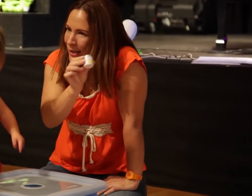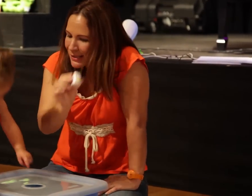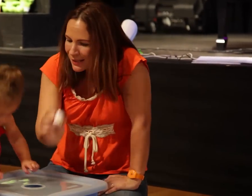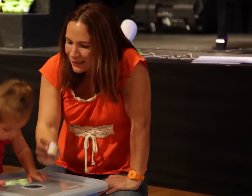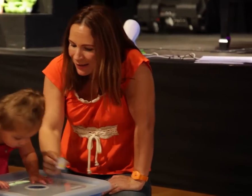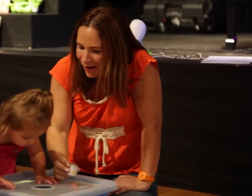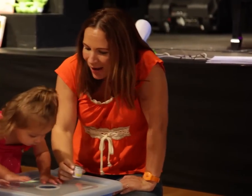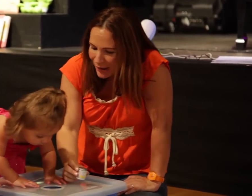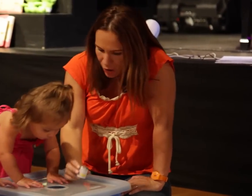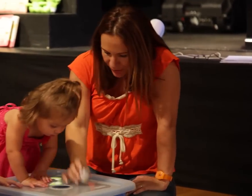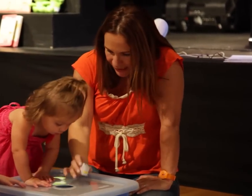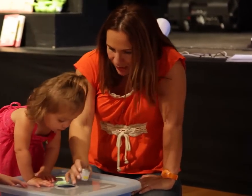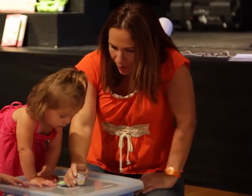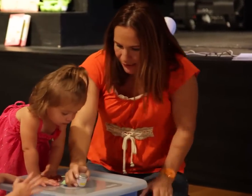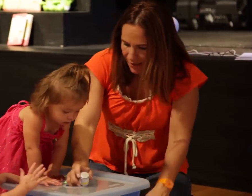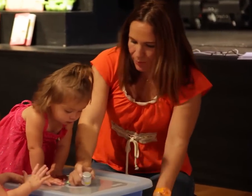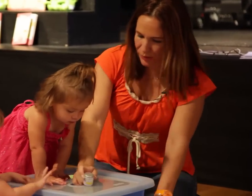What is it? I know isn't that the most ...